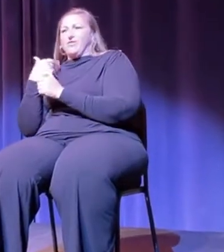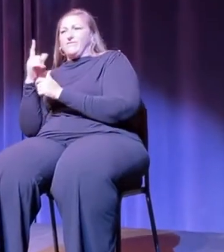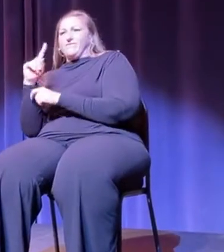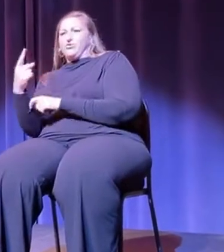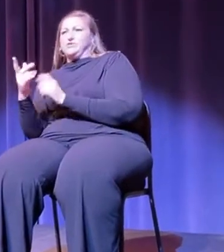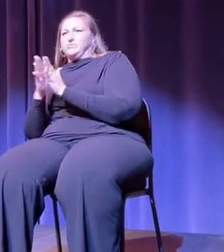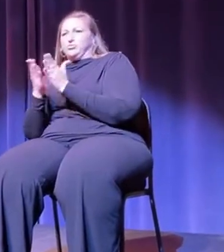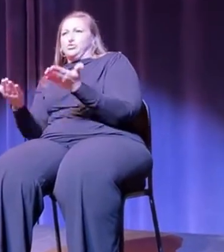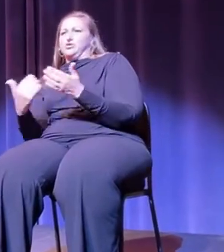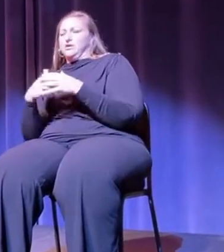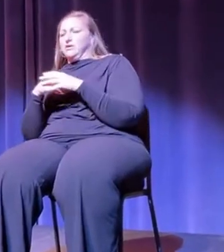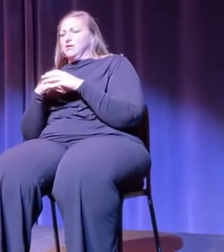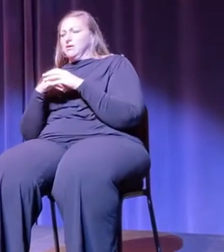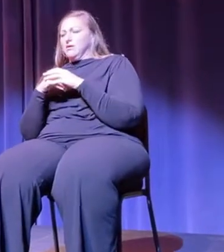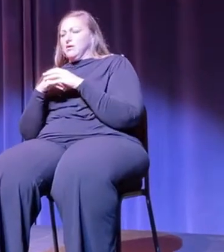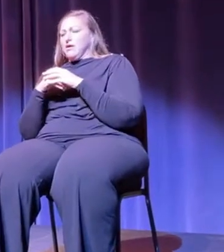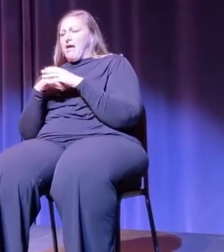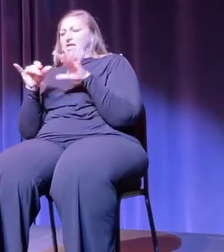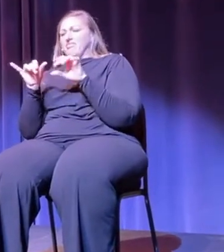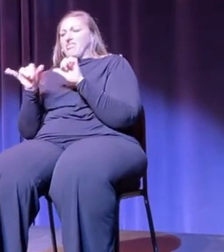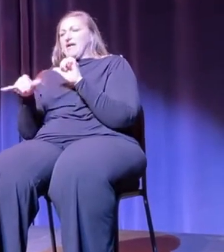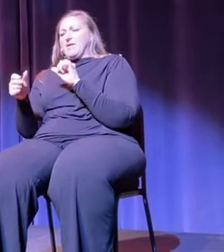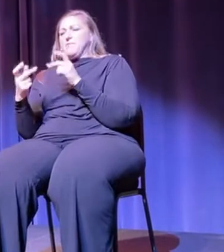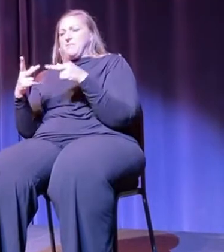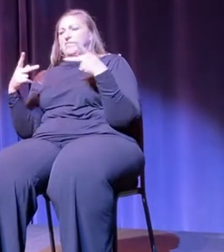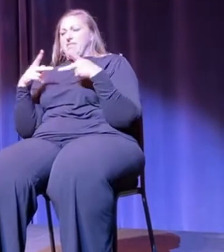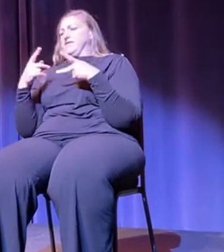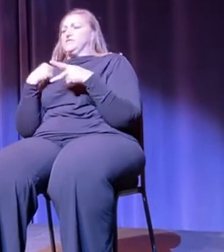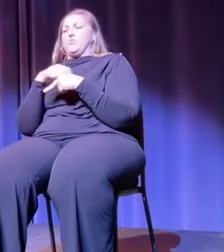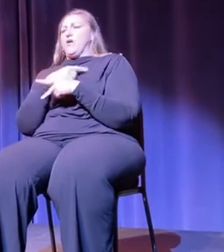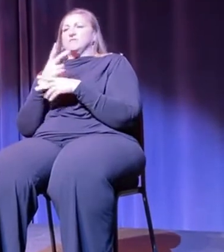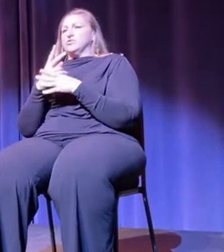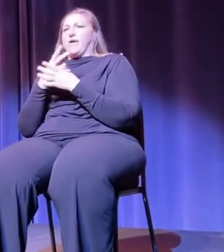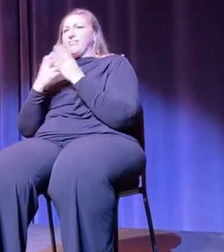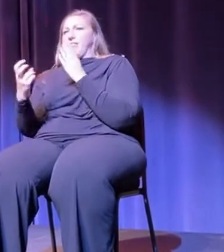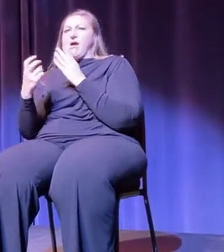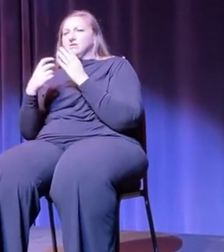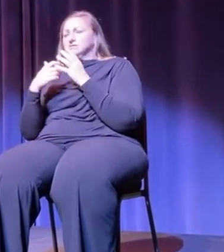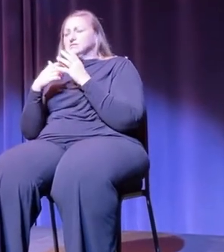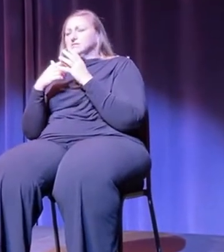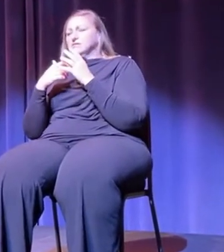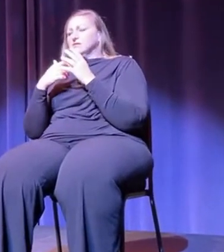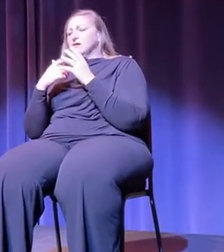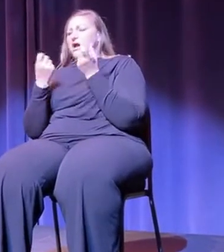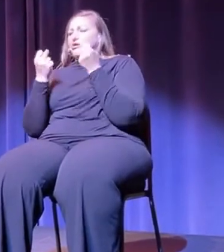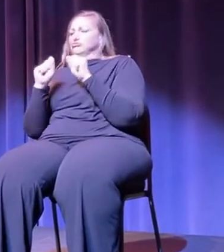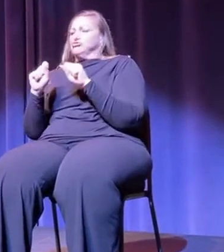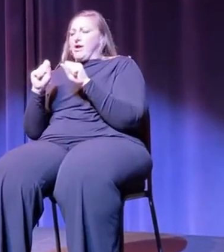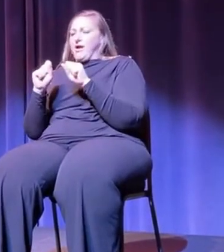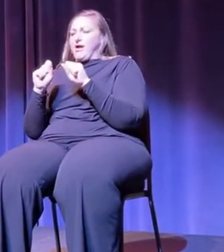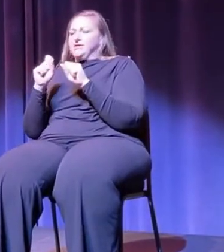and I think that can be a place where we can also get lost, and I try to think of poems